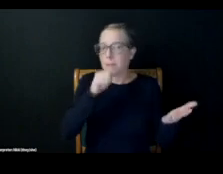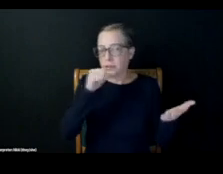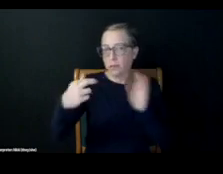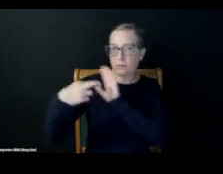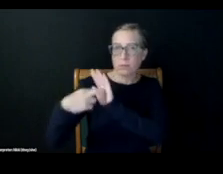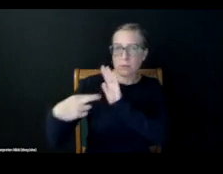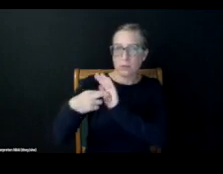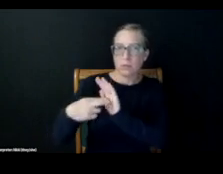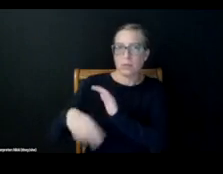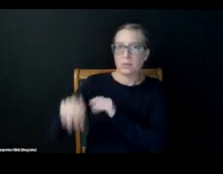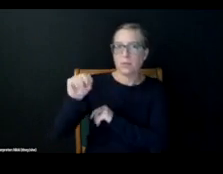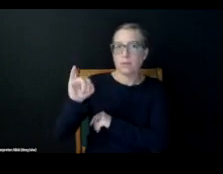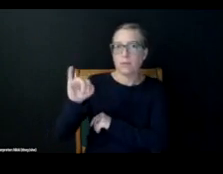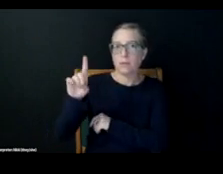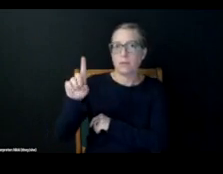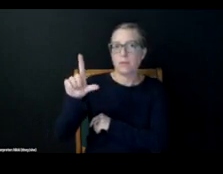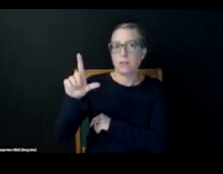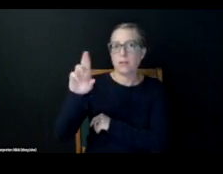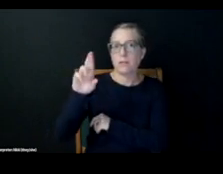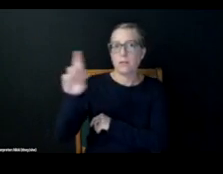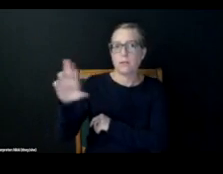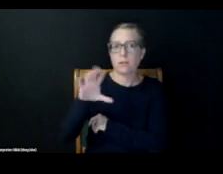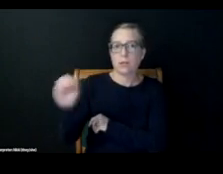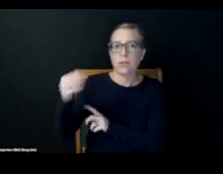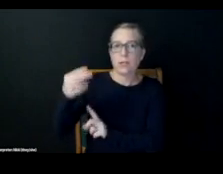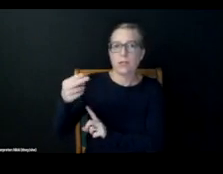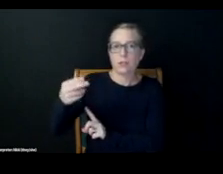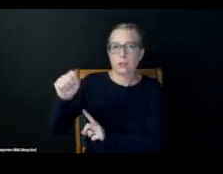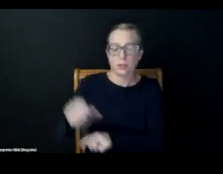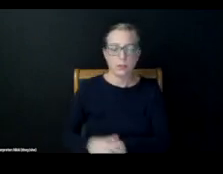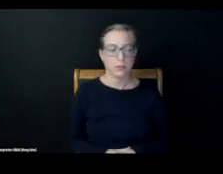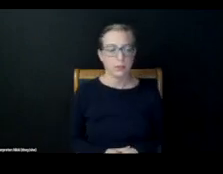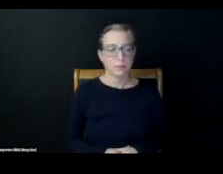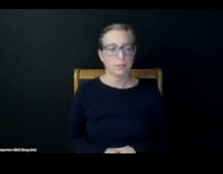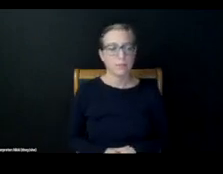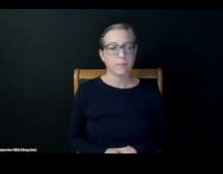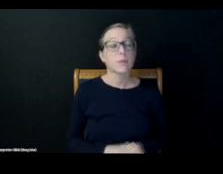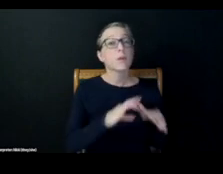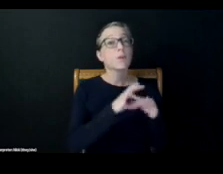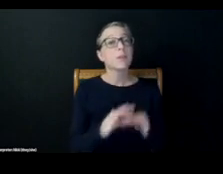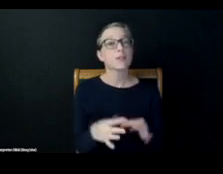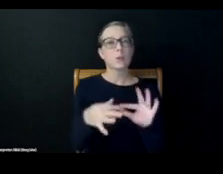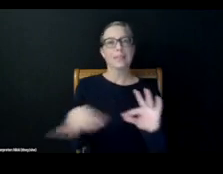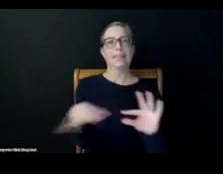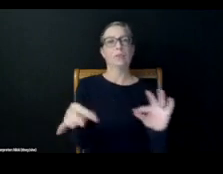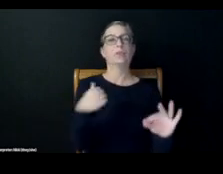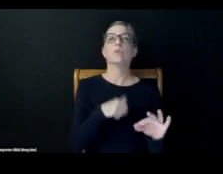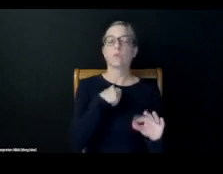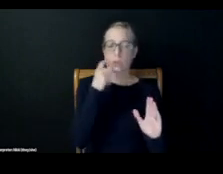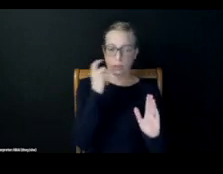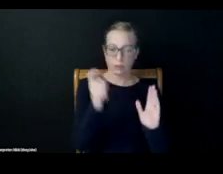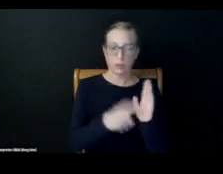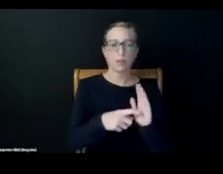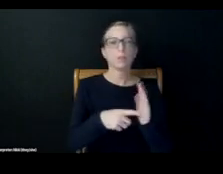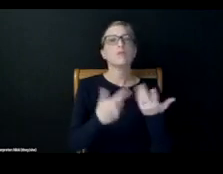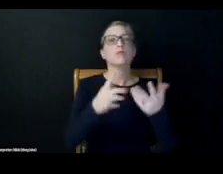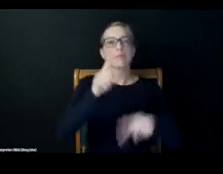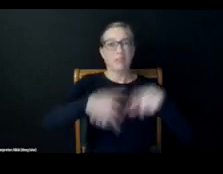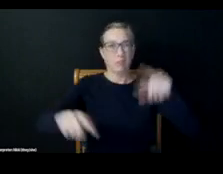In terms of language, we acknowledge the diversity of gender identity, sexual orientation, and gender expression,